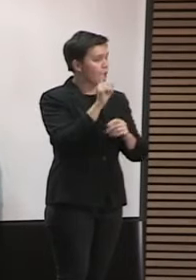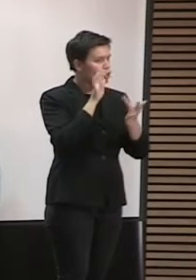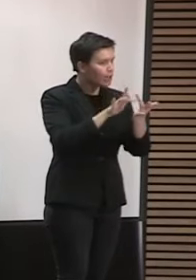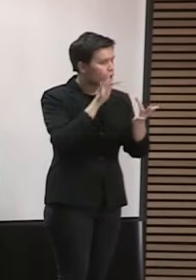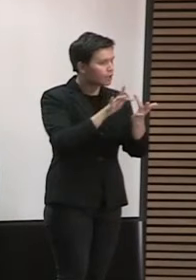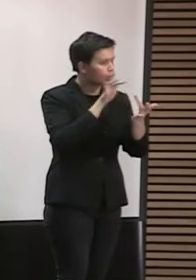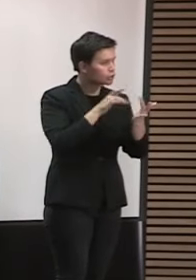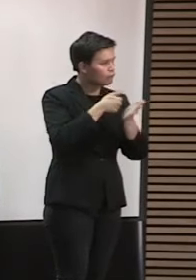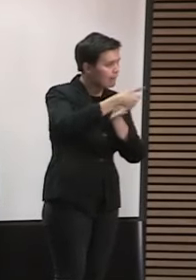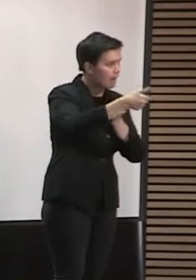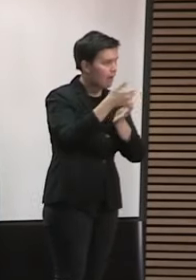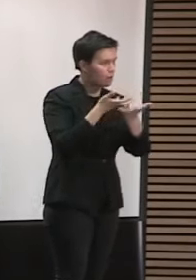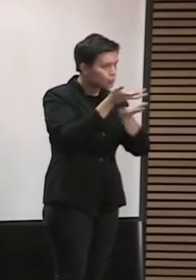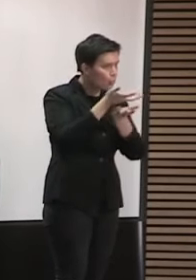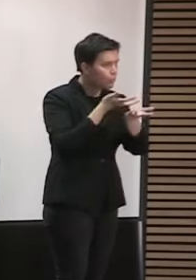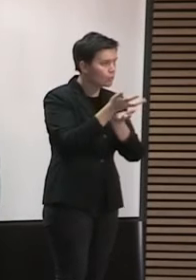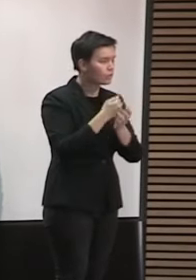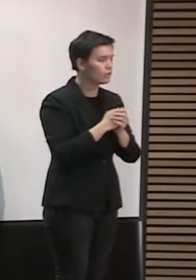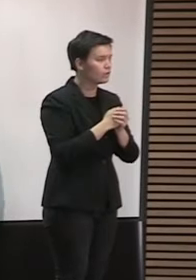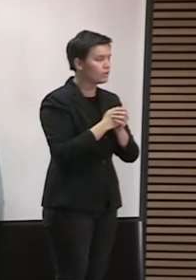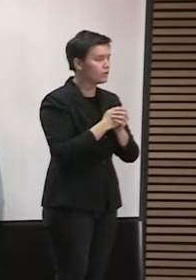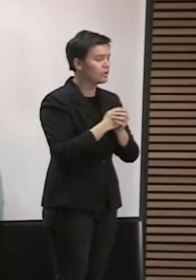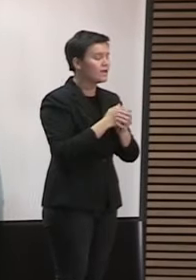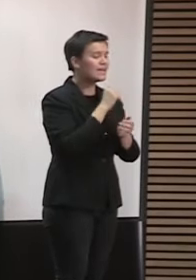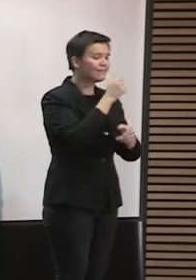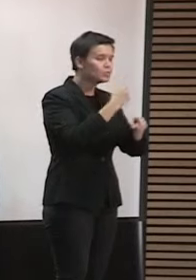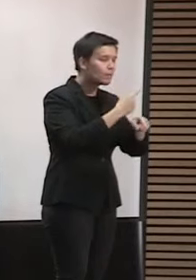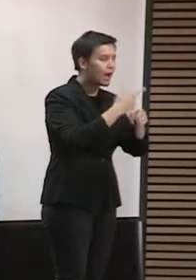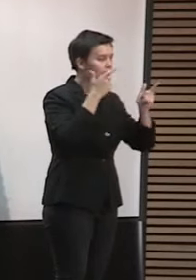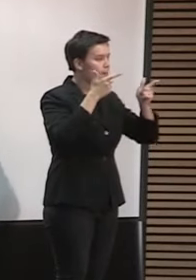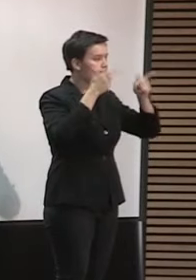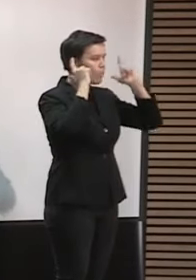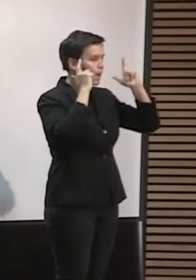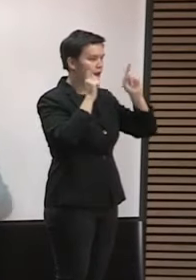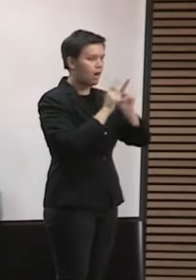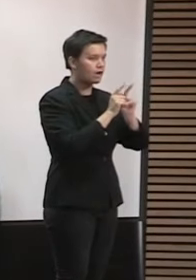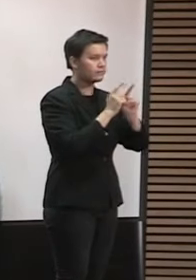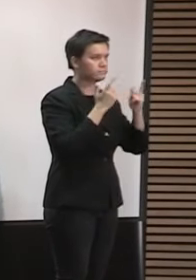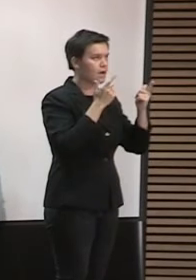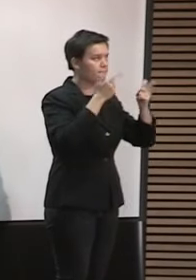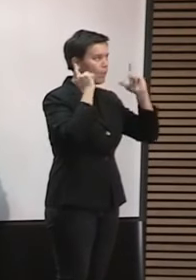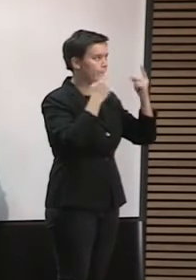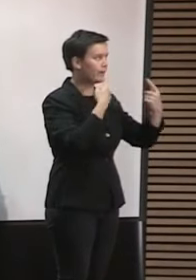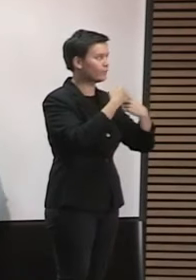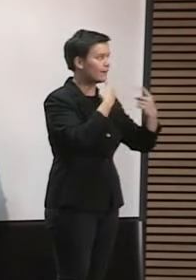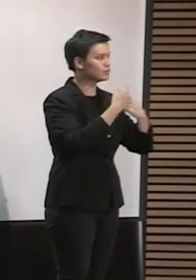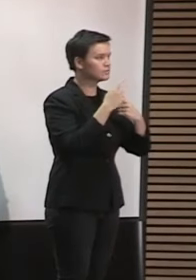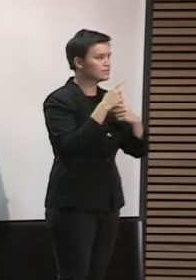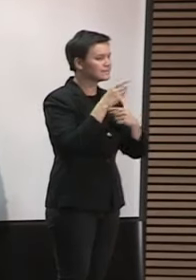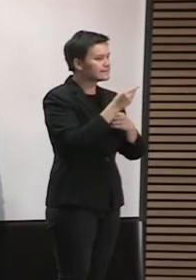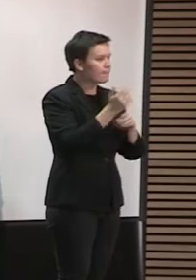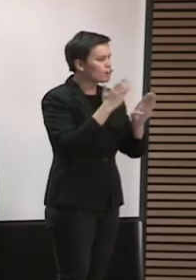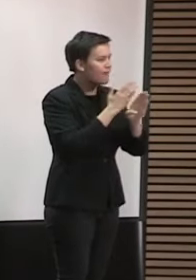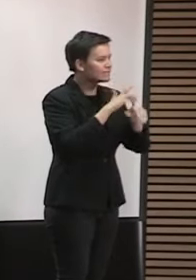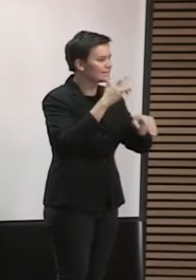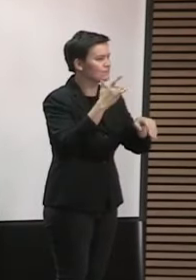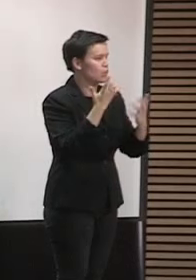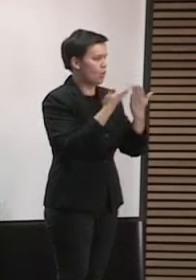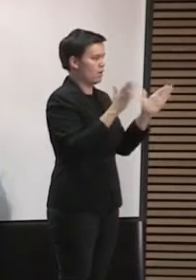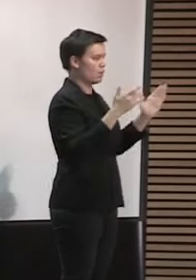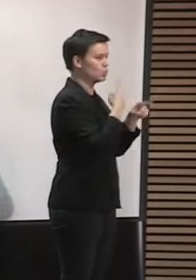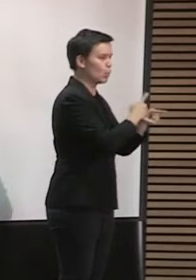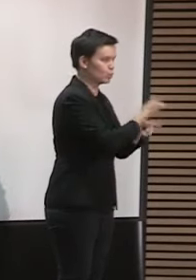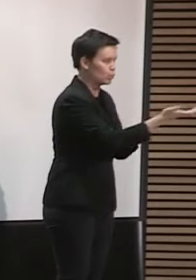MIQ or back to the border.